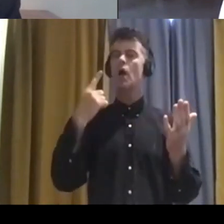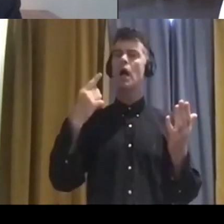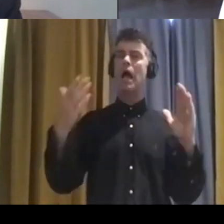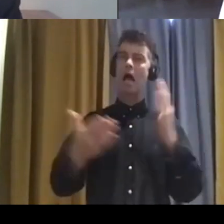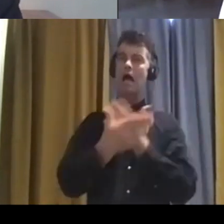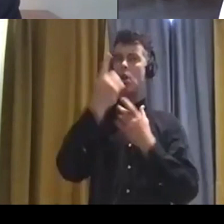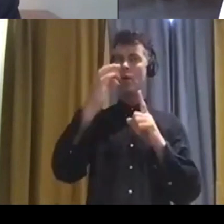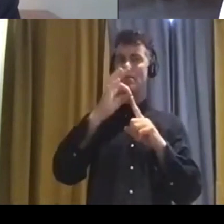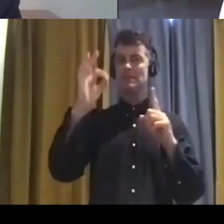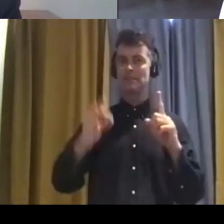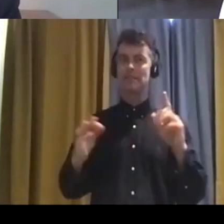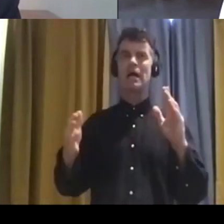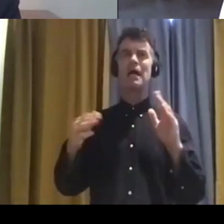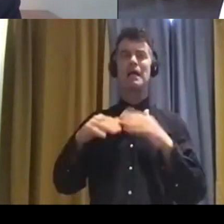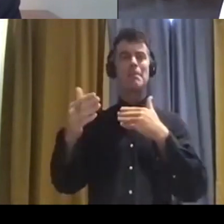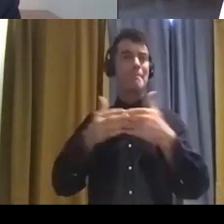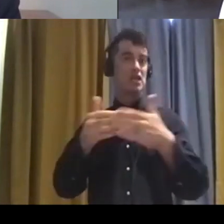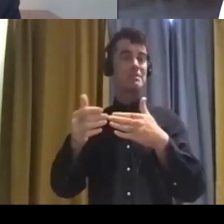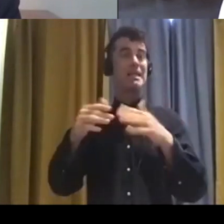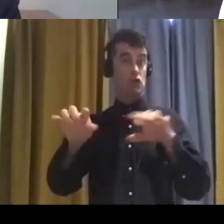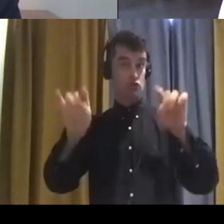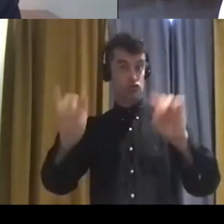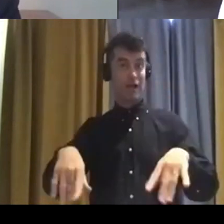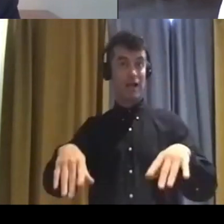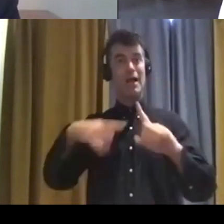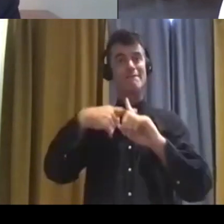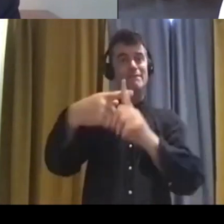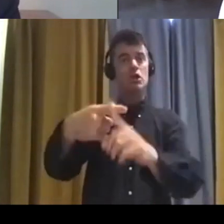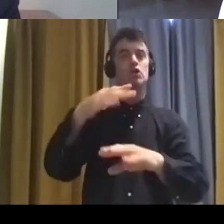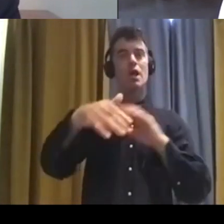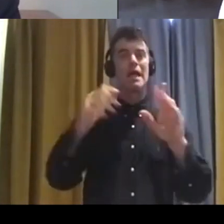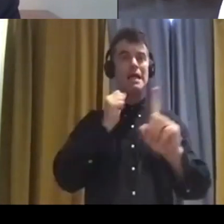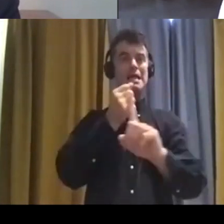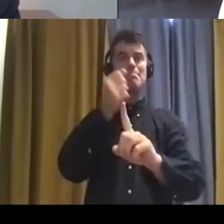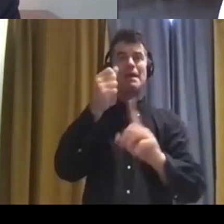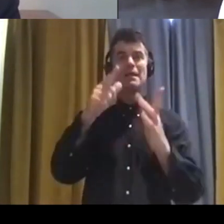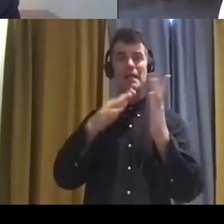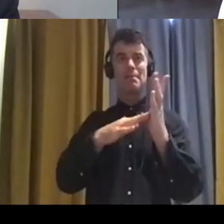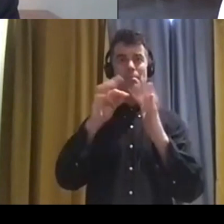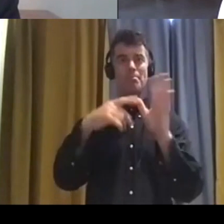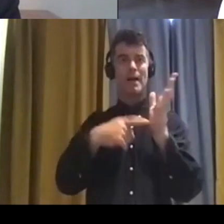management in Australia is focused on on impact investment. What what are the blockers to